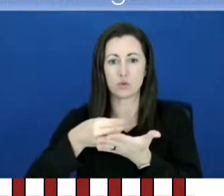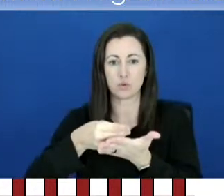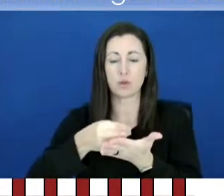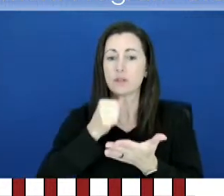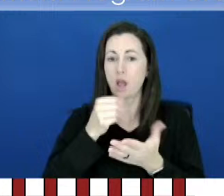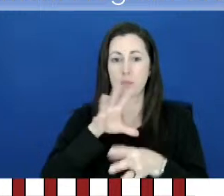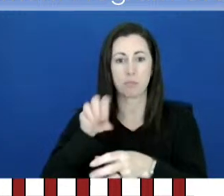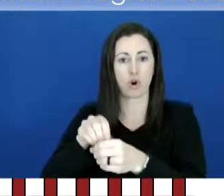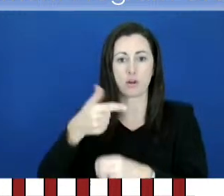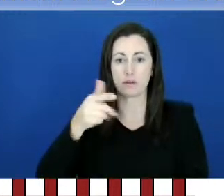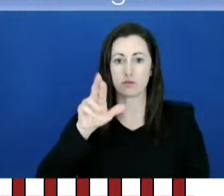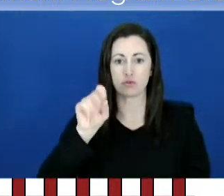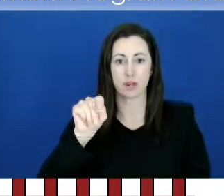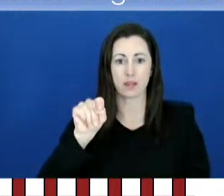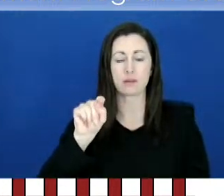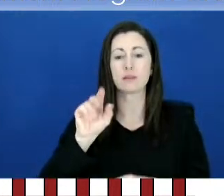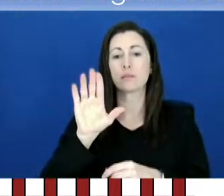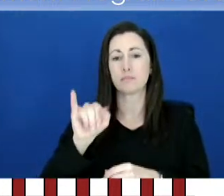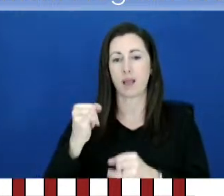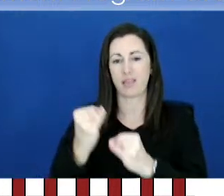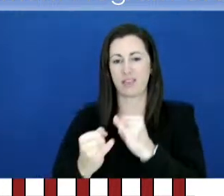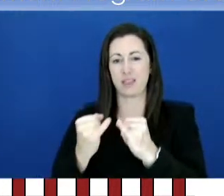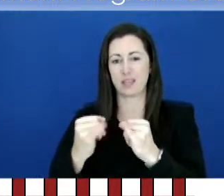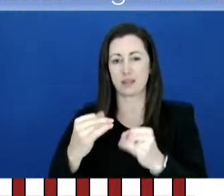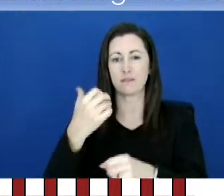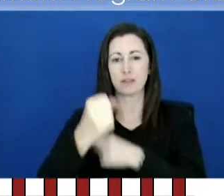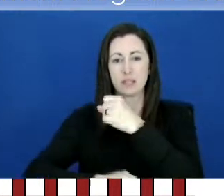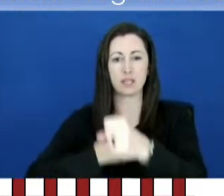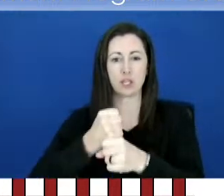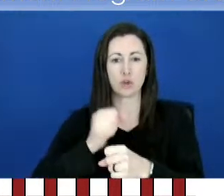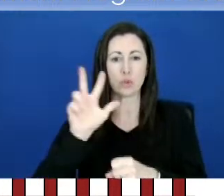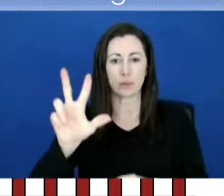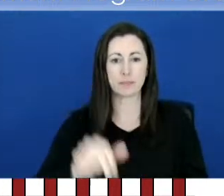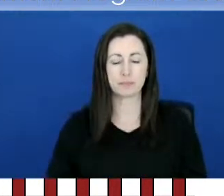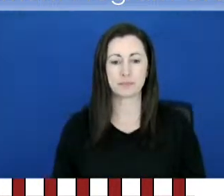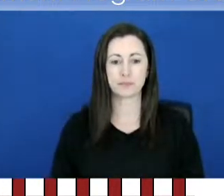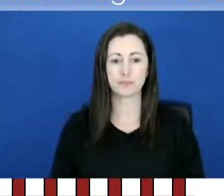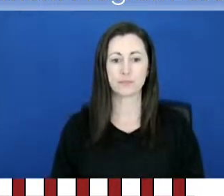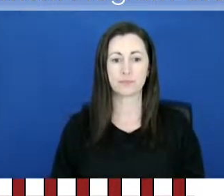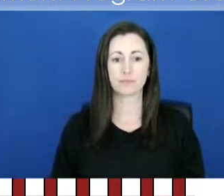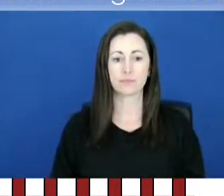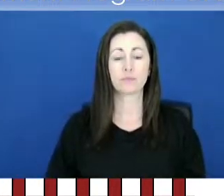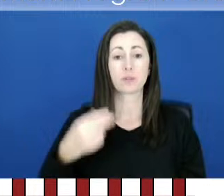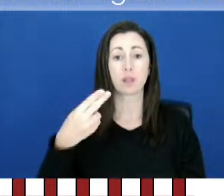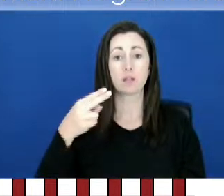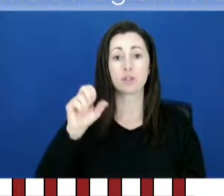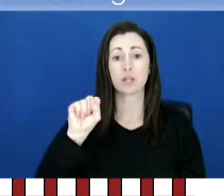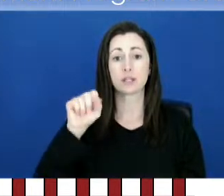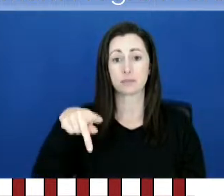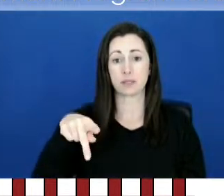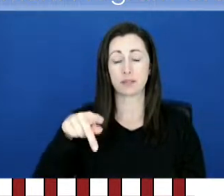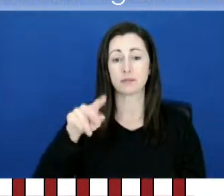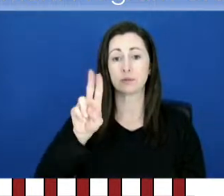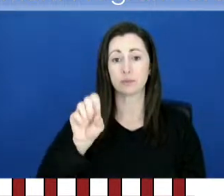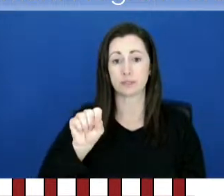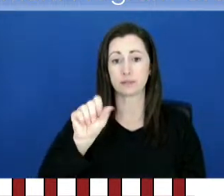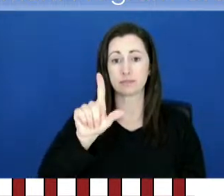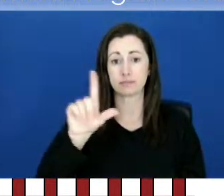SALES TAX REVENUE, WHICH IS NOT